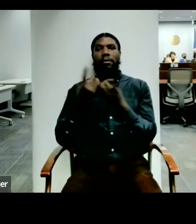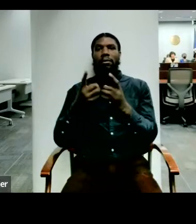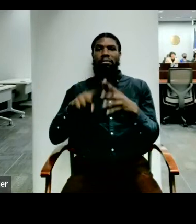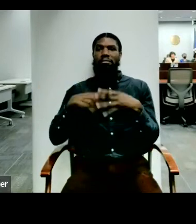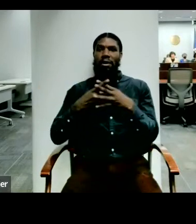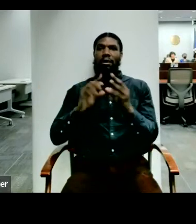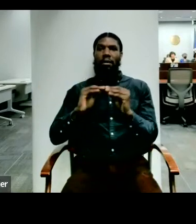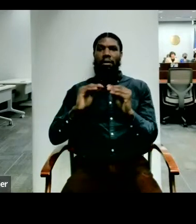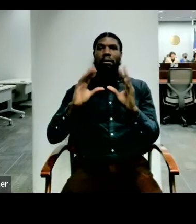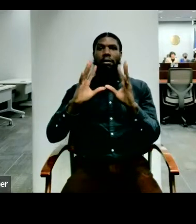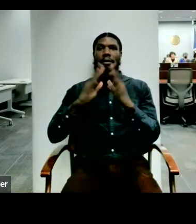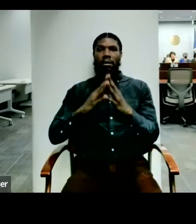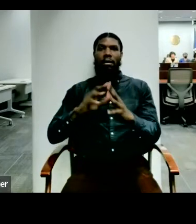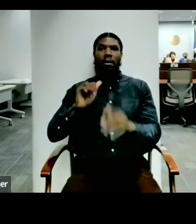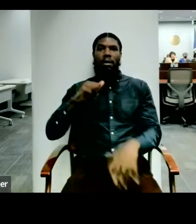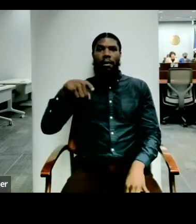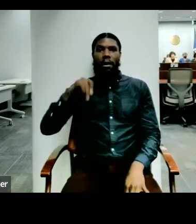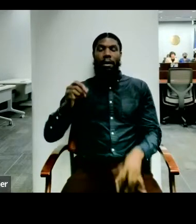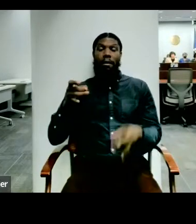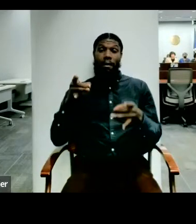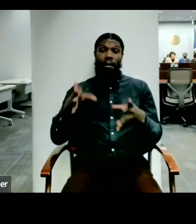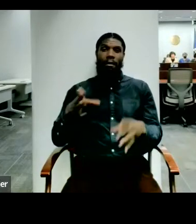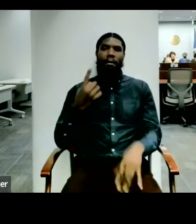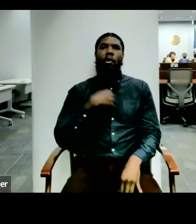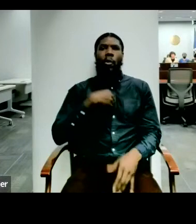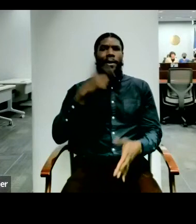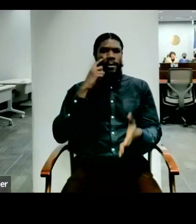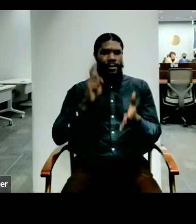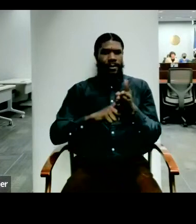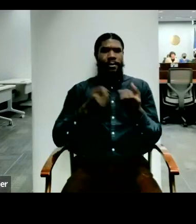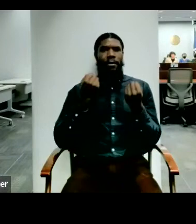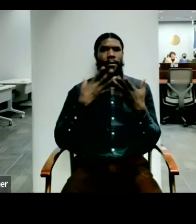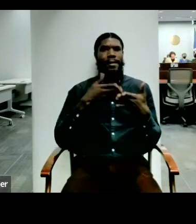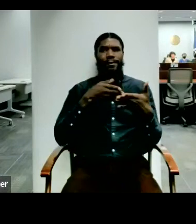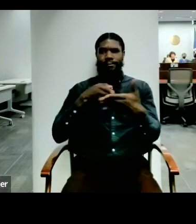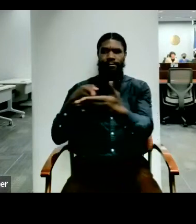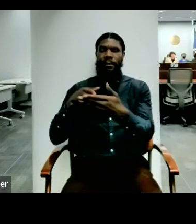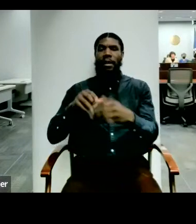of what we saw as an emerging pattern of hate incidents against Asian Americans and Pacific